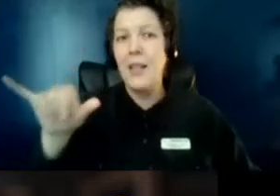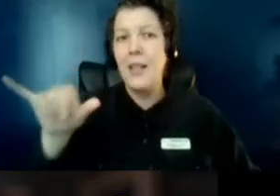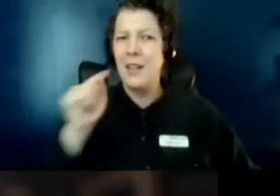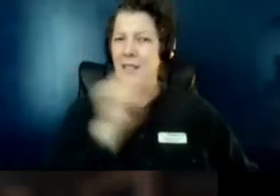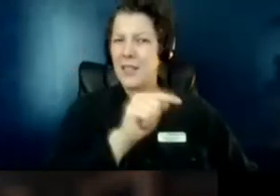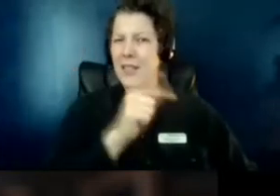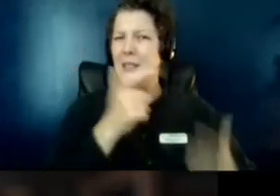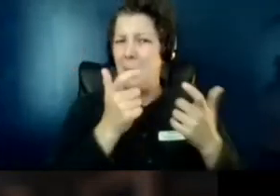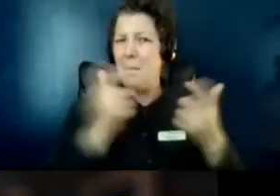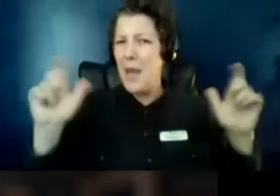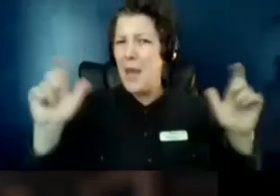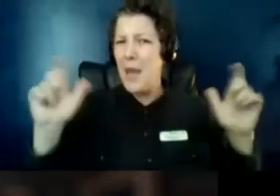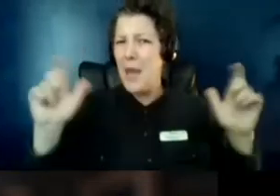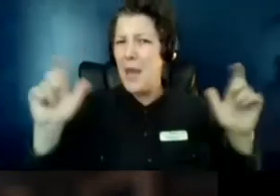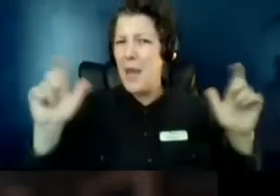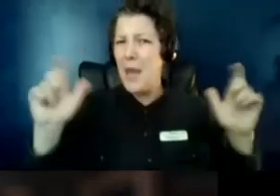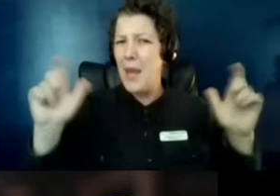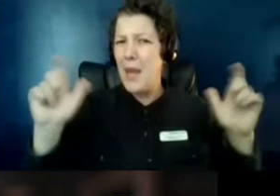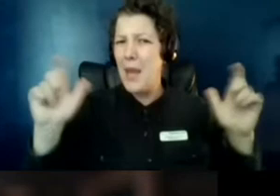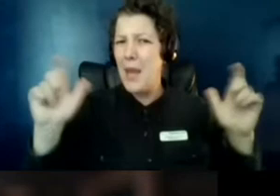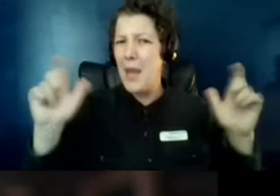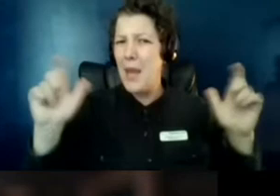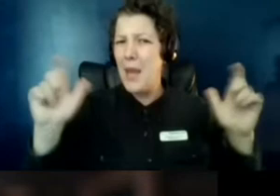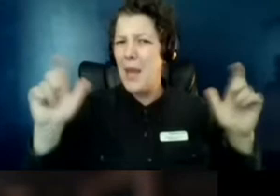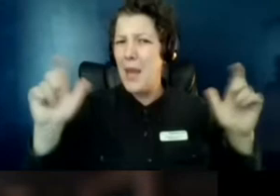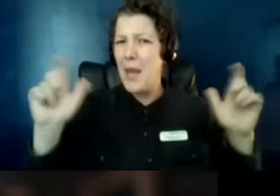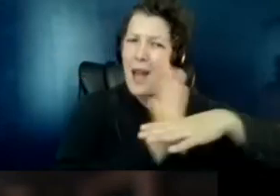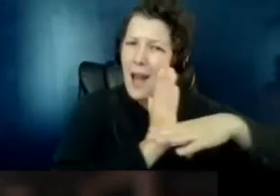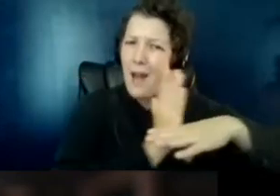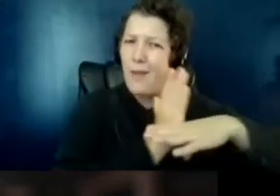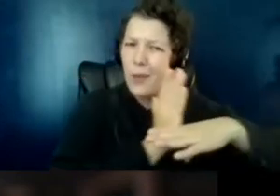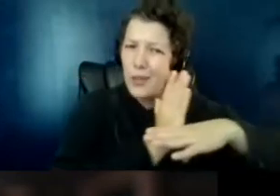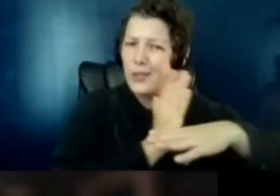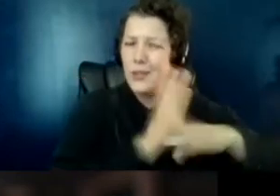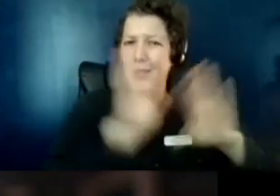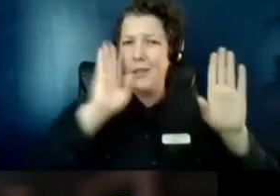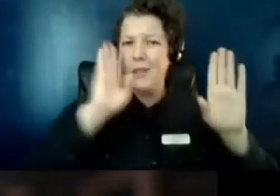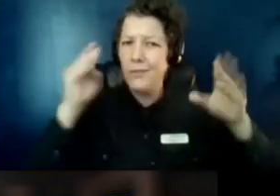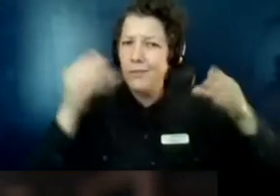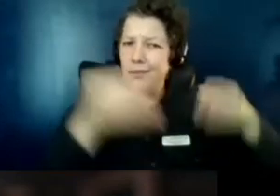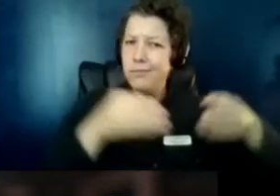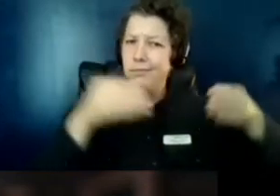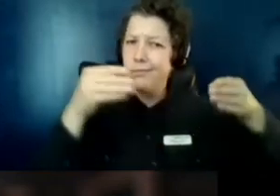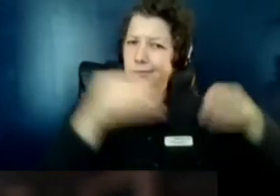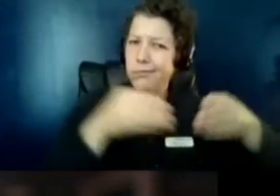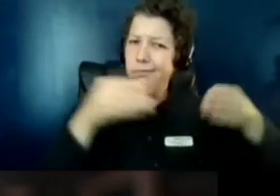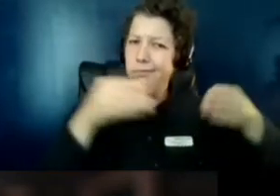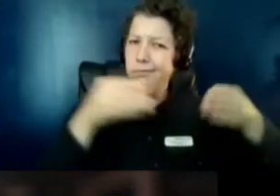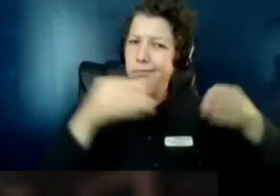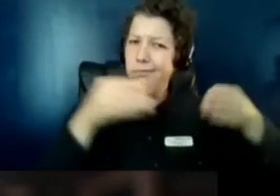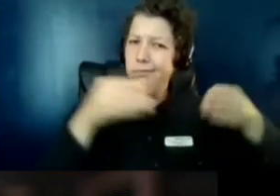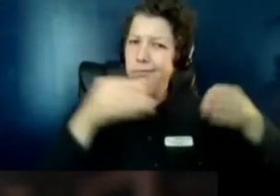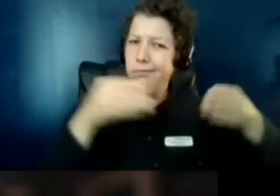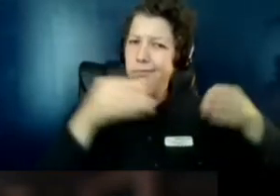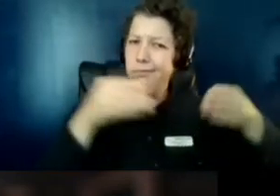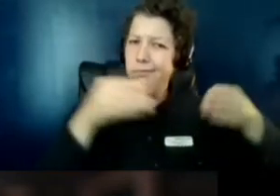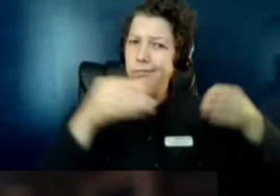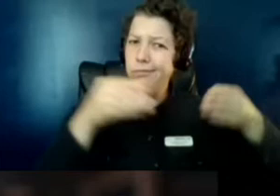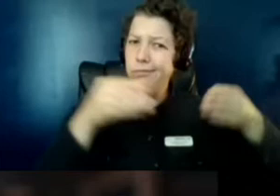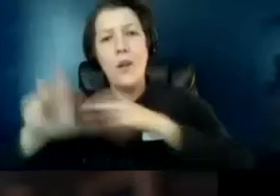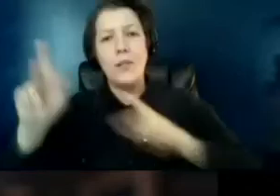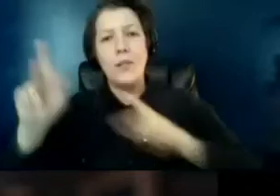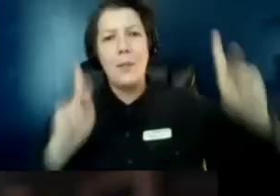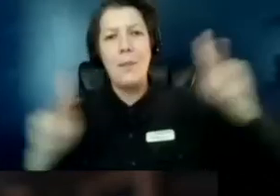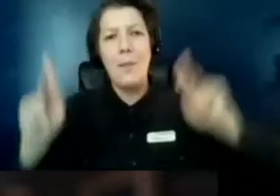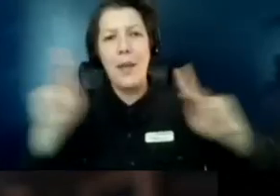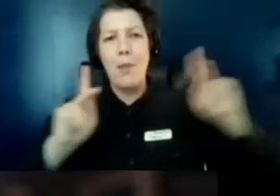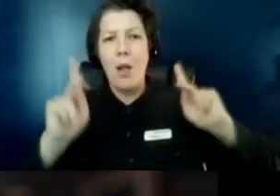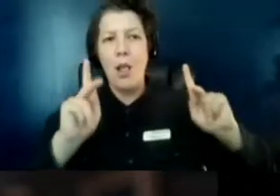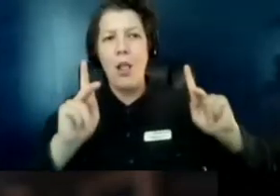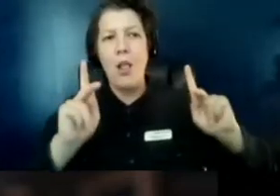accommodation is always about pushing people toward this ideal notion of who we are. We